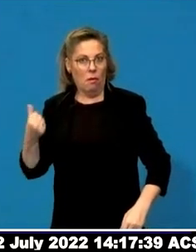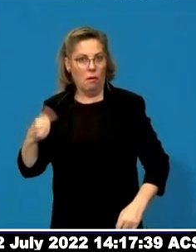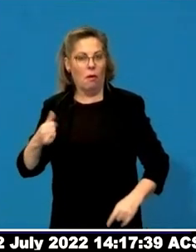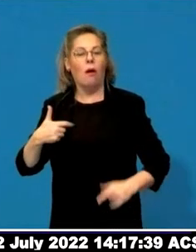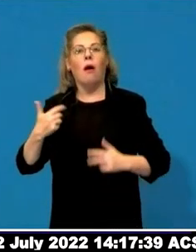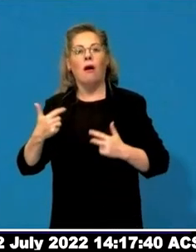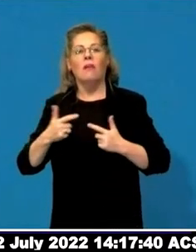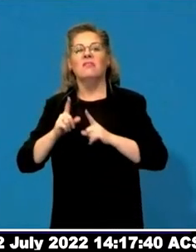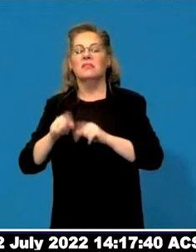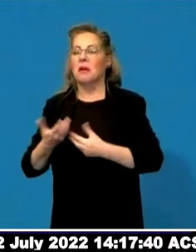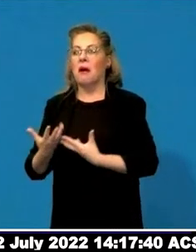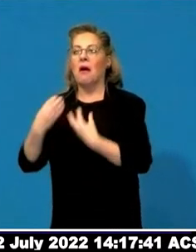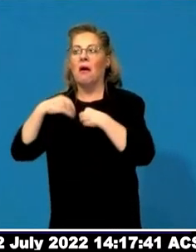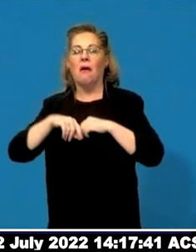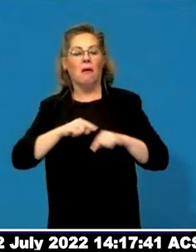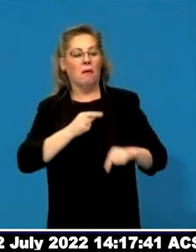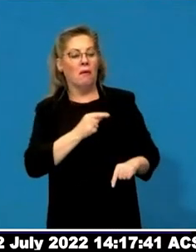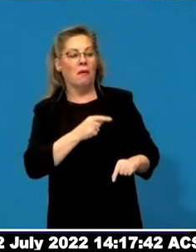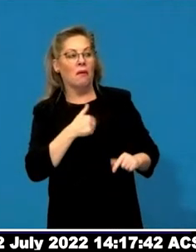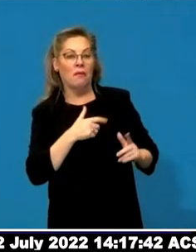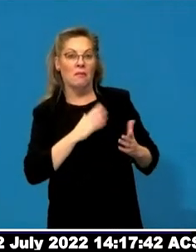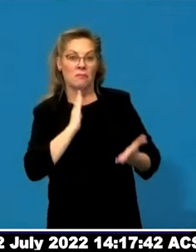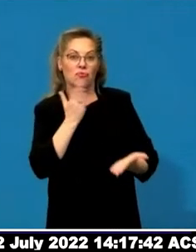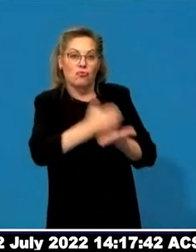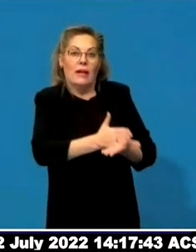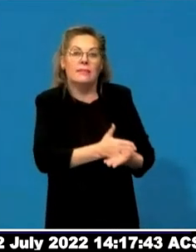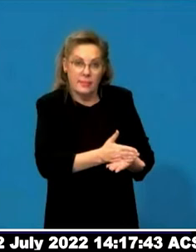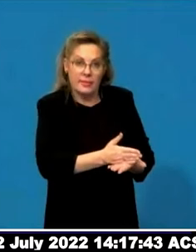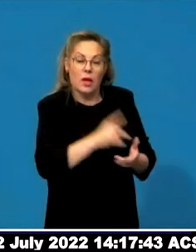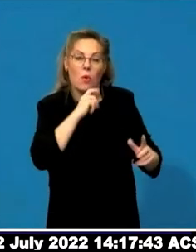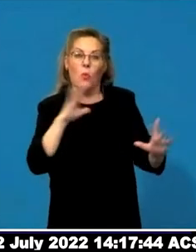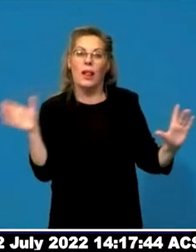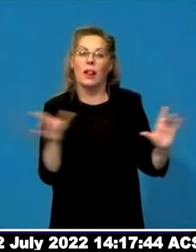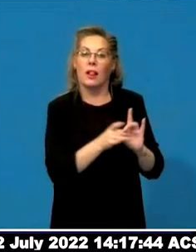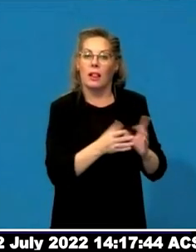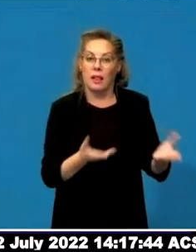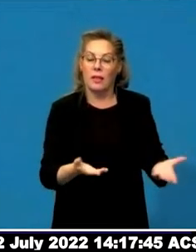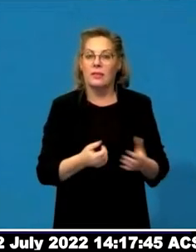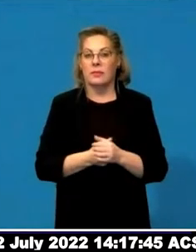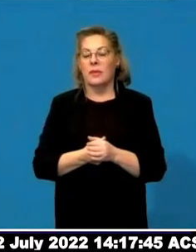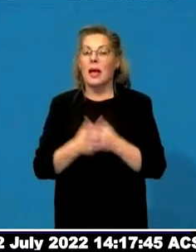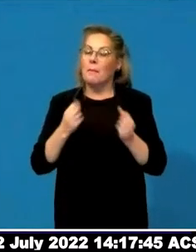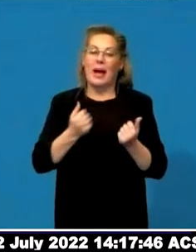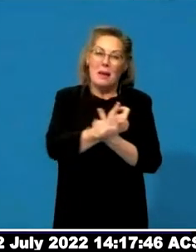for people to be on the NDIS. And is that message difficult to get through